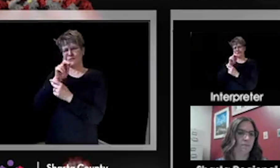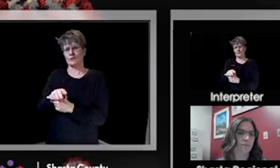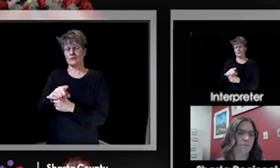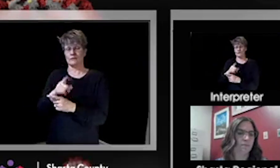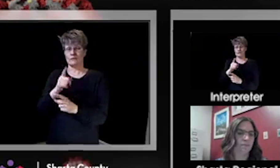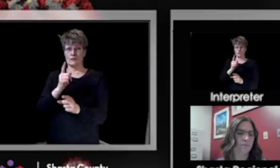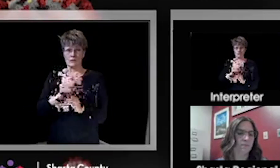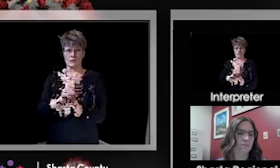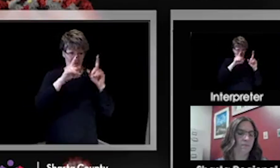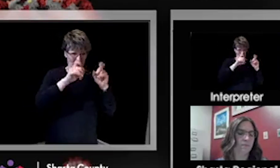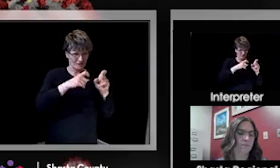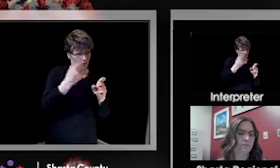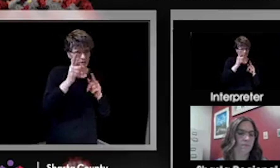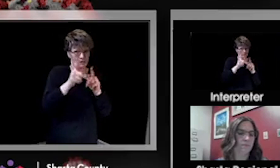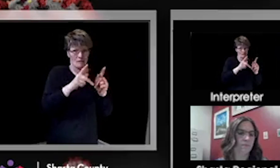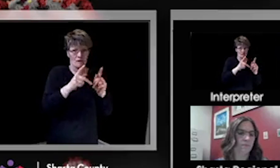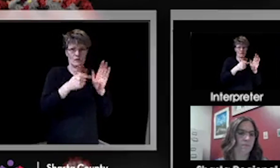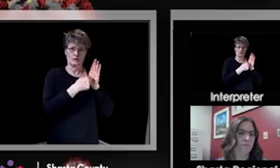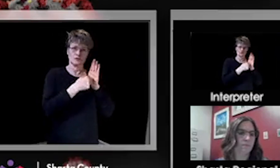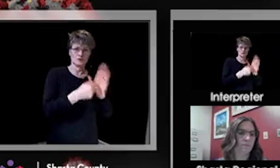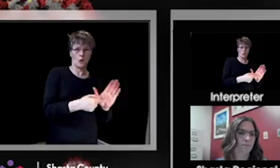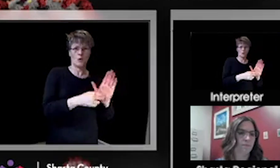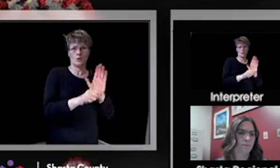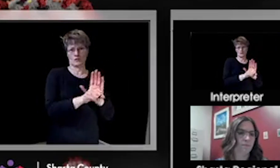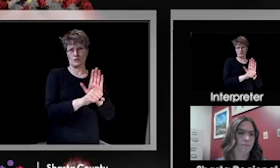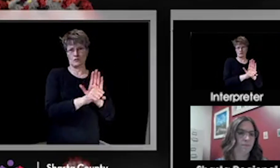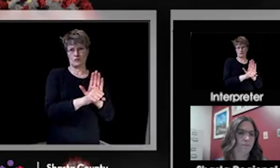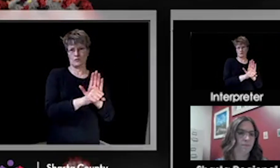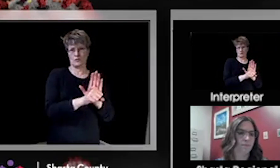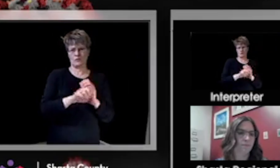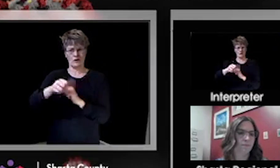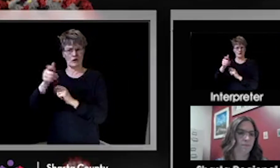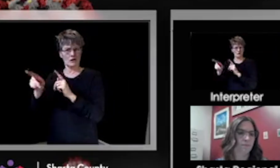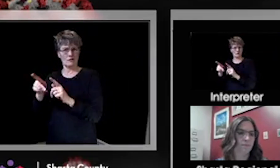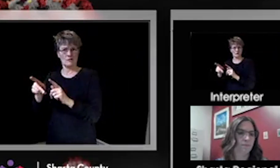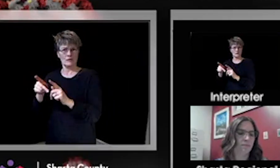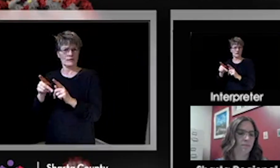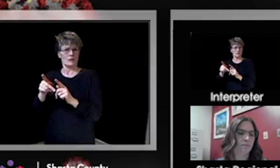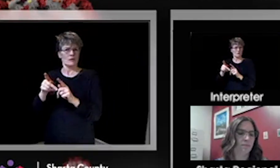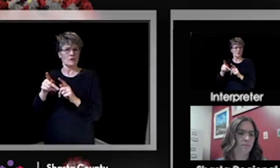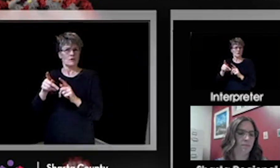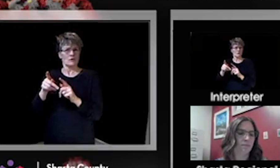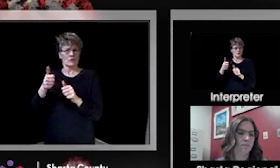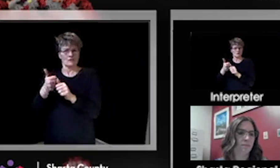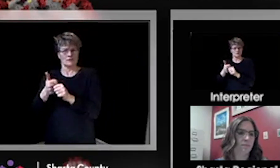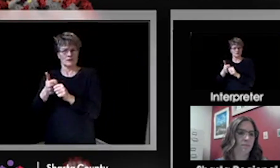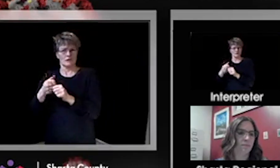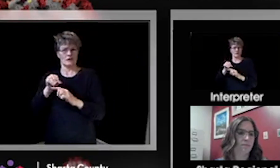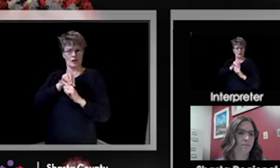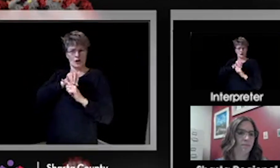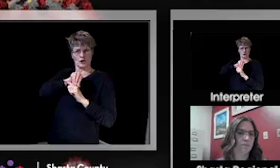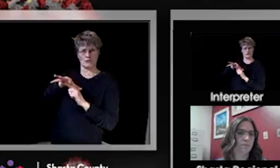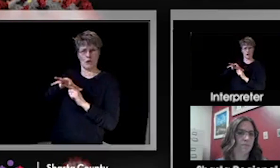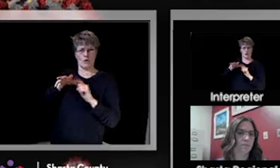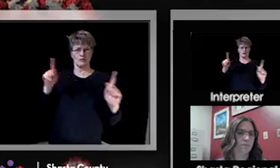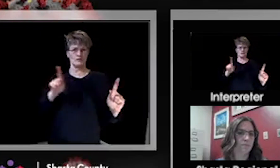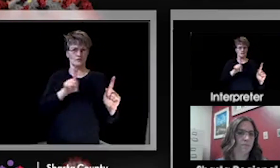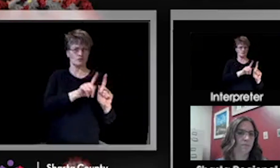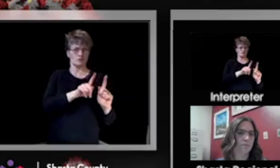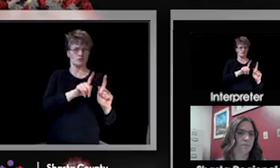and of people with exposure, are we still getting a window of two weeks ago?